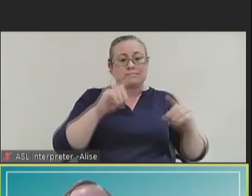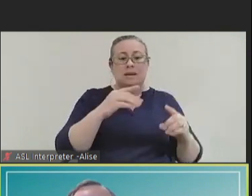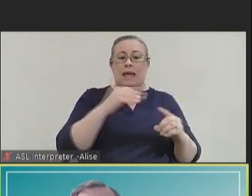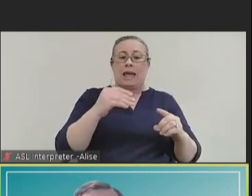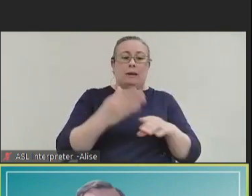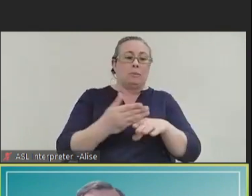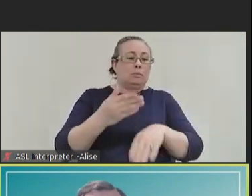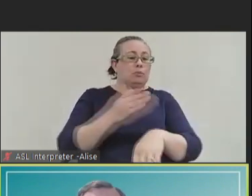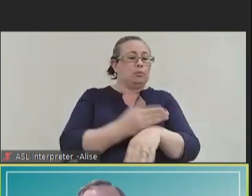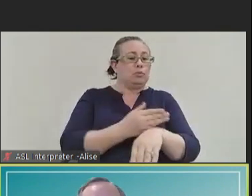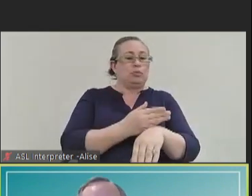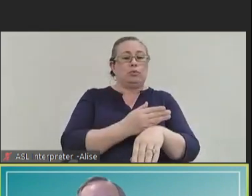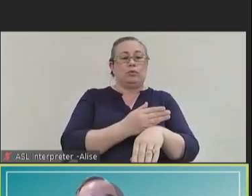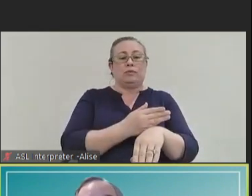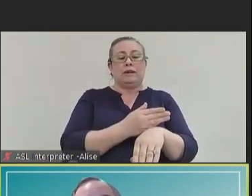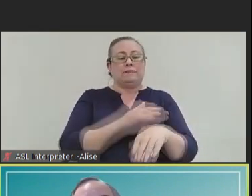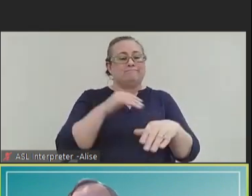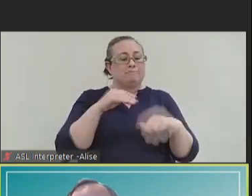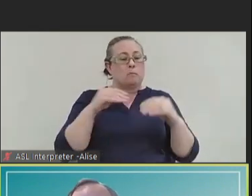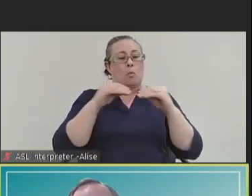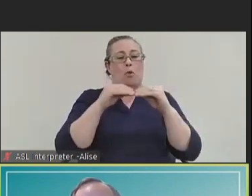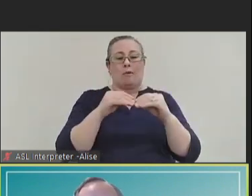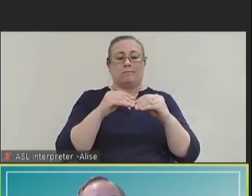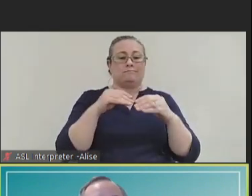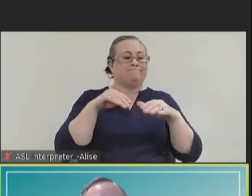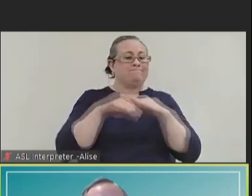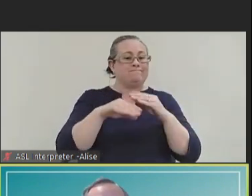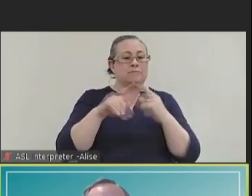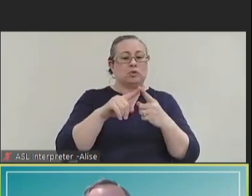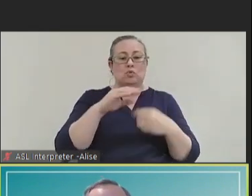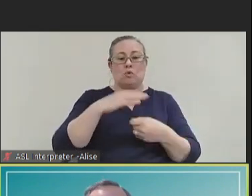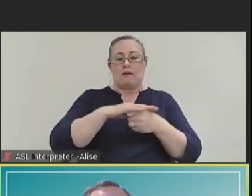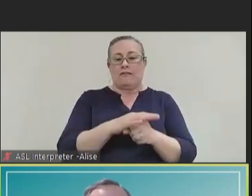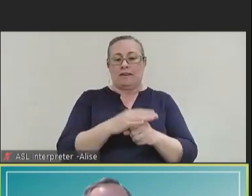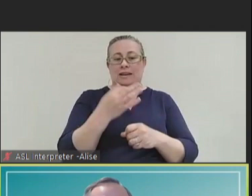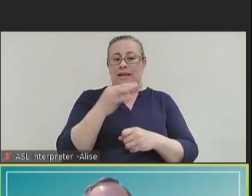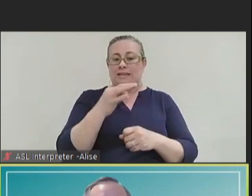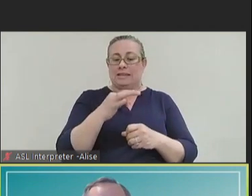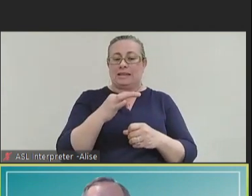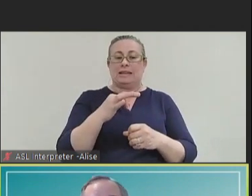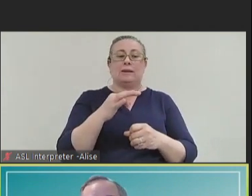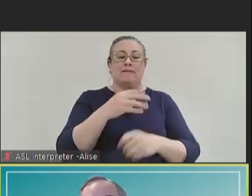retune vaccine. All of these individuals will be making communication plans getting